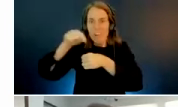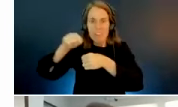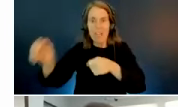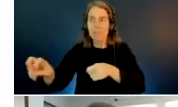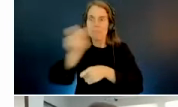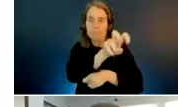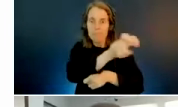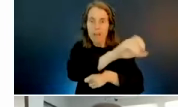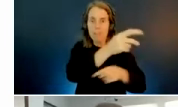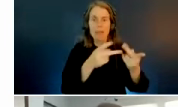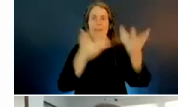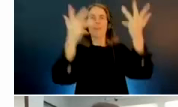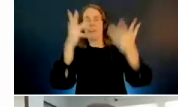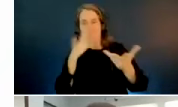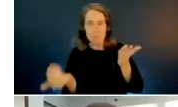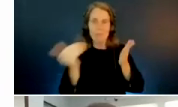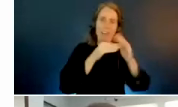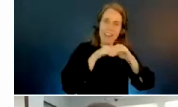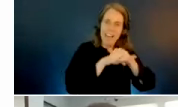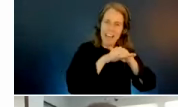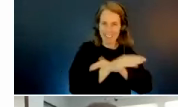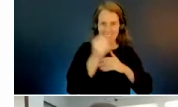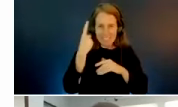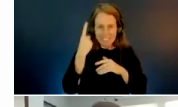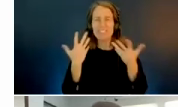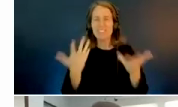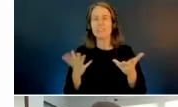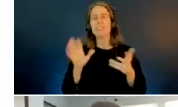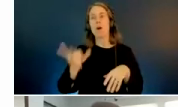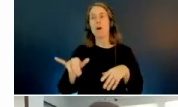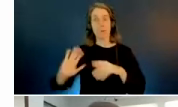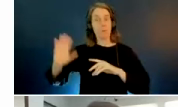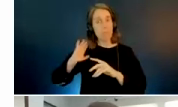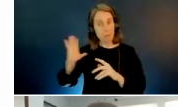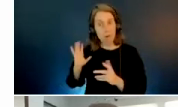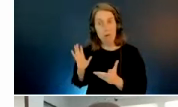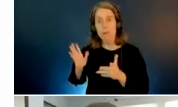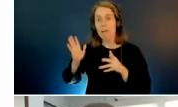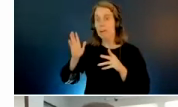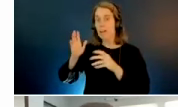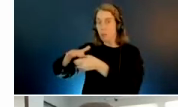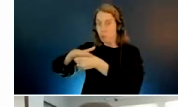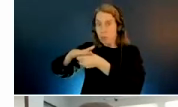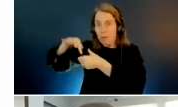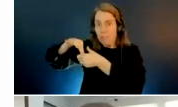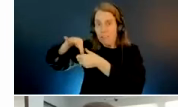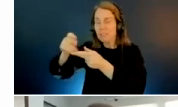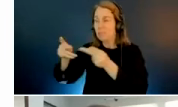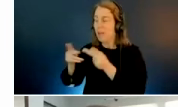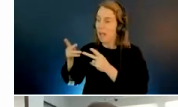a person who couldn't previously access their polling place comes to vote finally because their